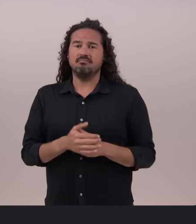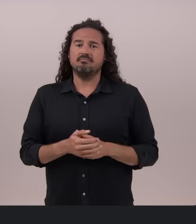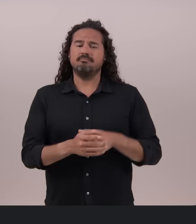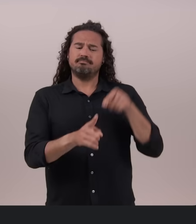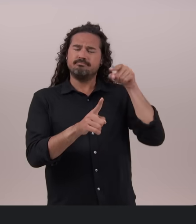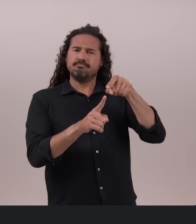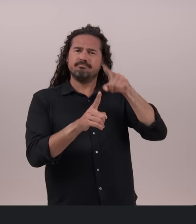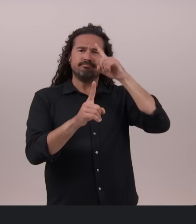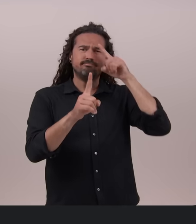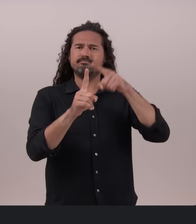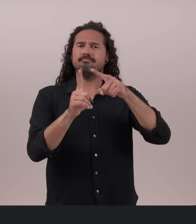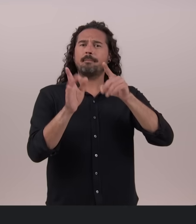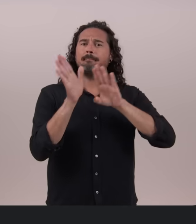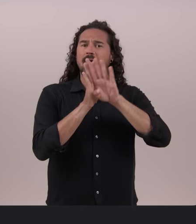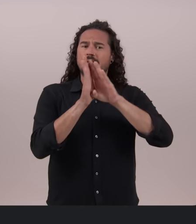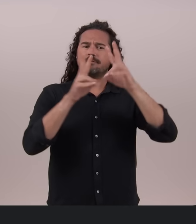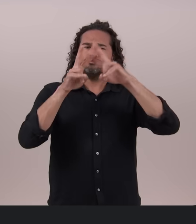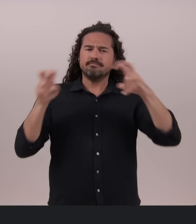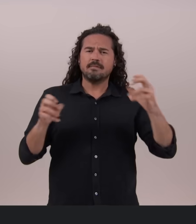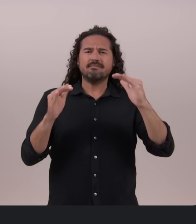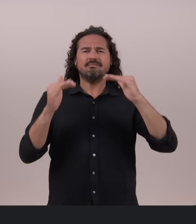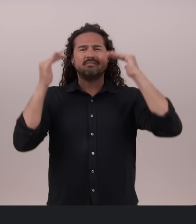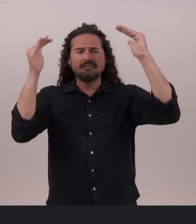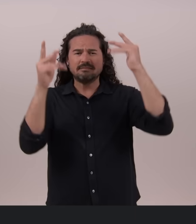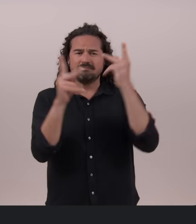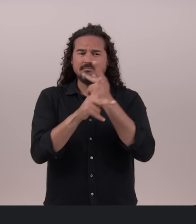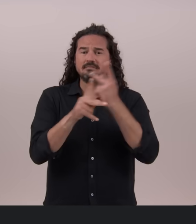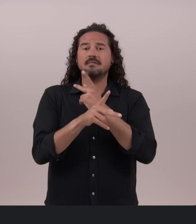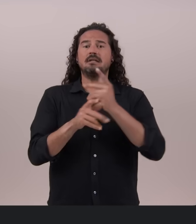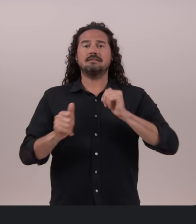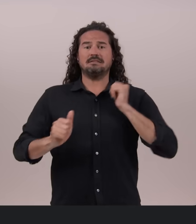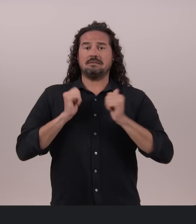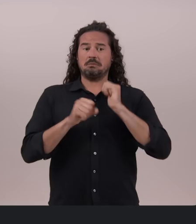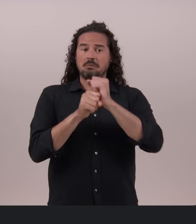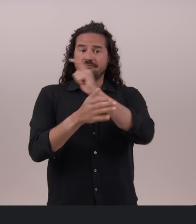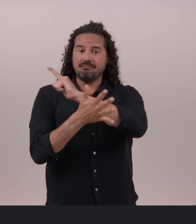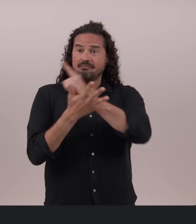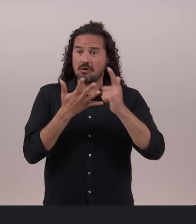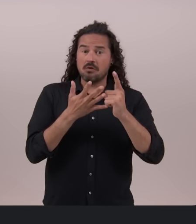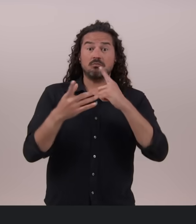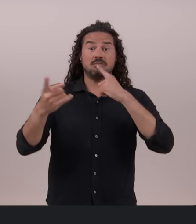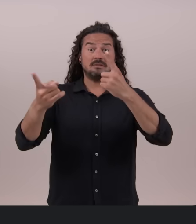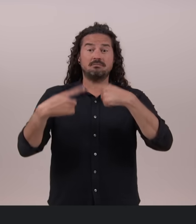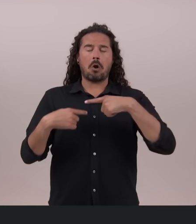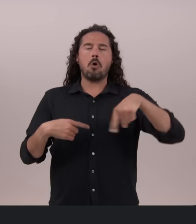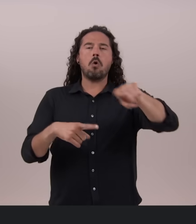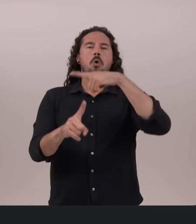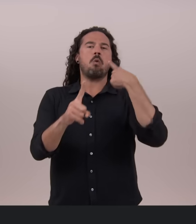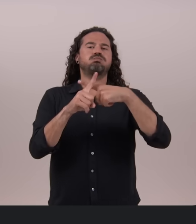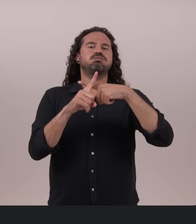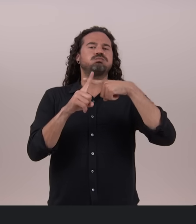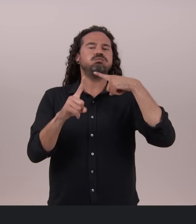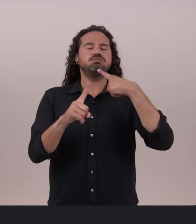agentic workflows, and the response has been incredible: 100 million downloads in the first month,